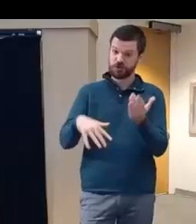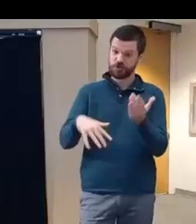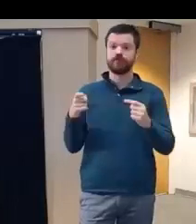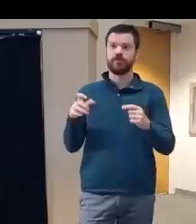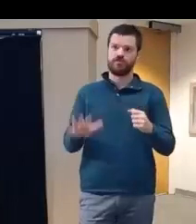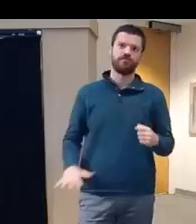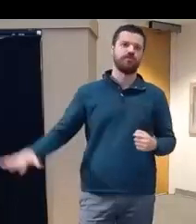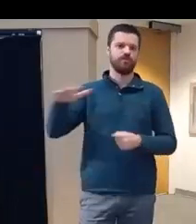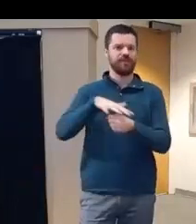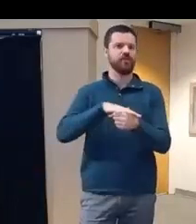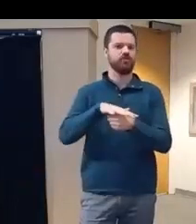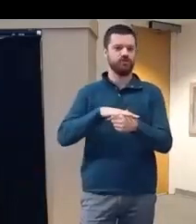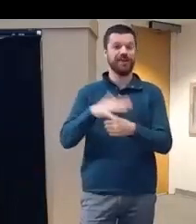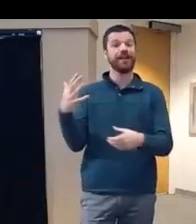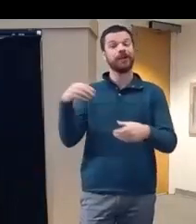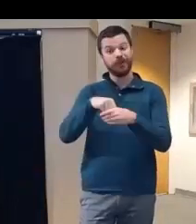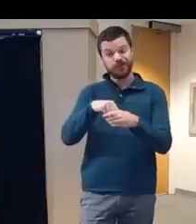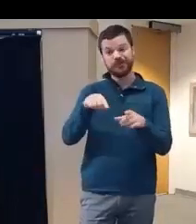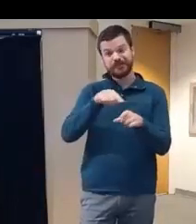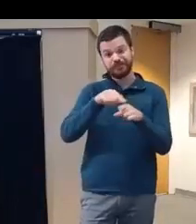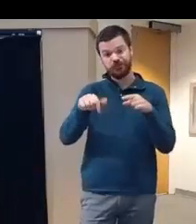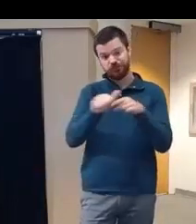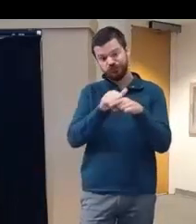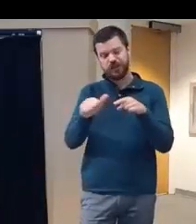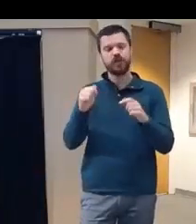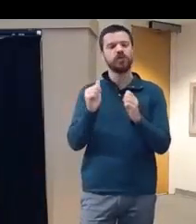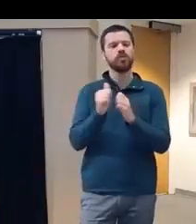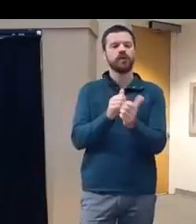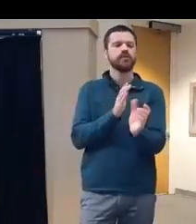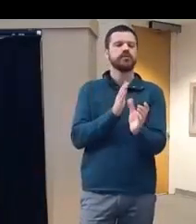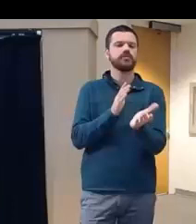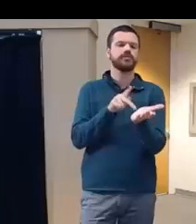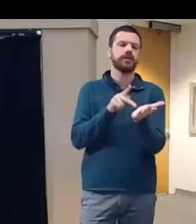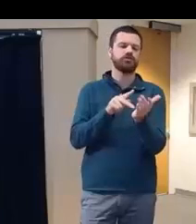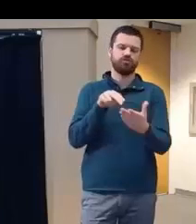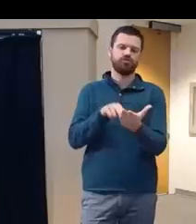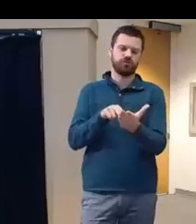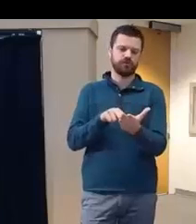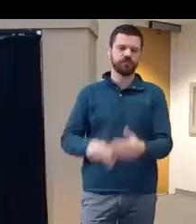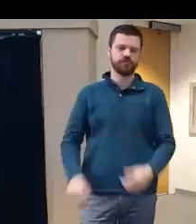the region including giving specialized training in psychiatric nursing we welcome trainees for